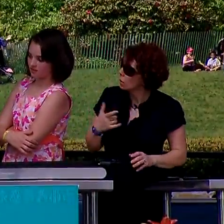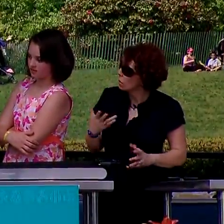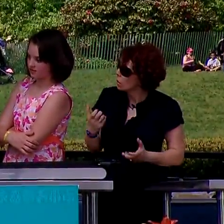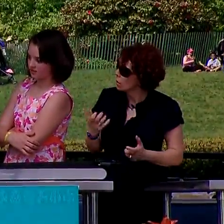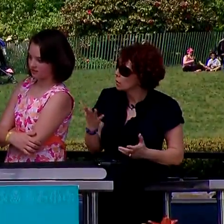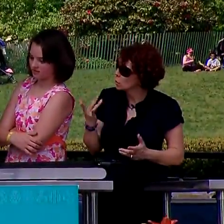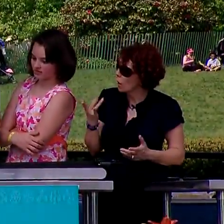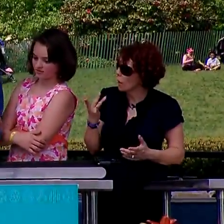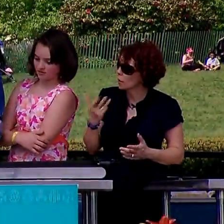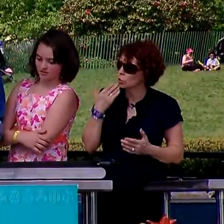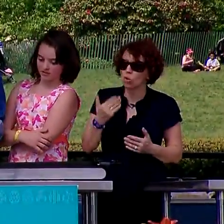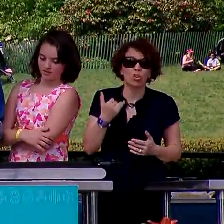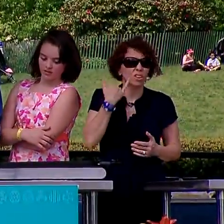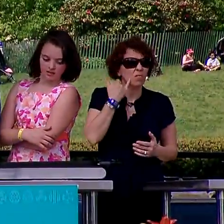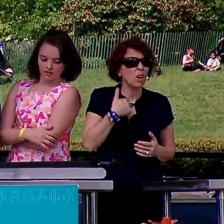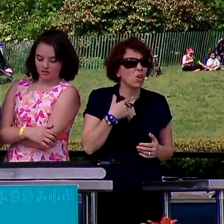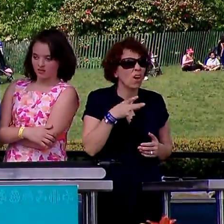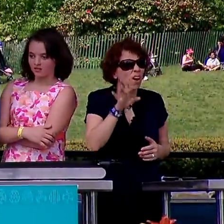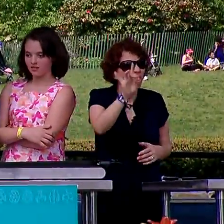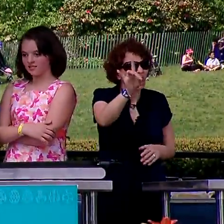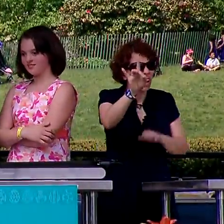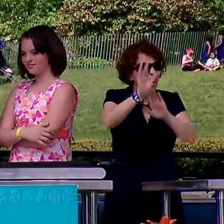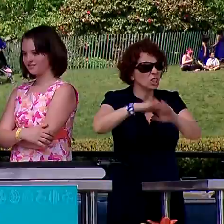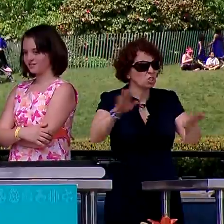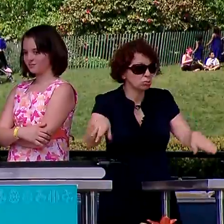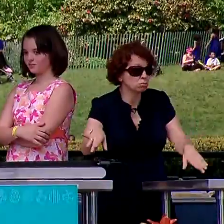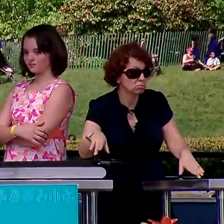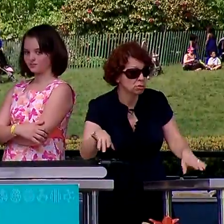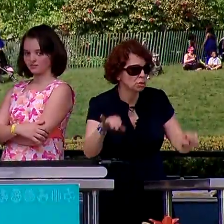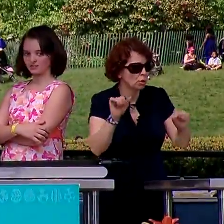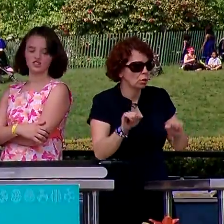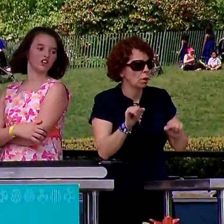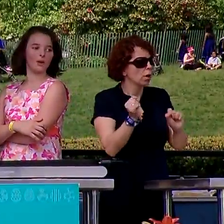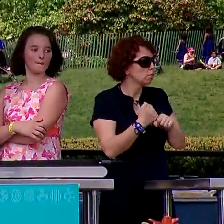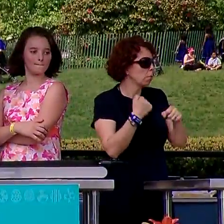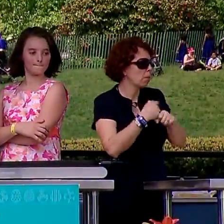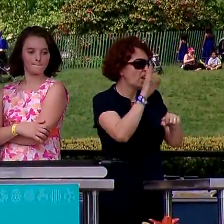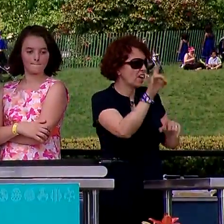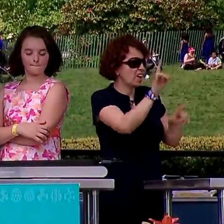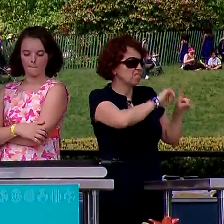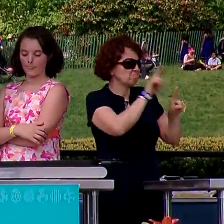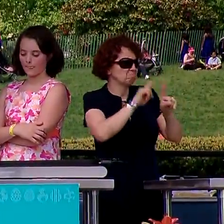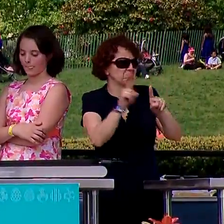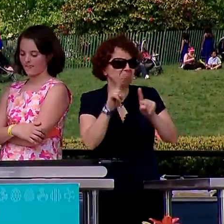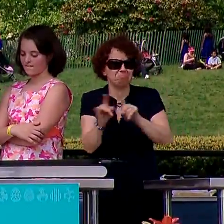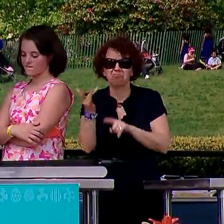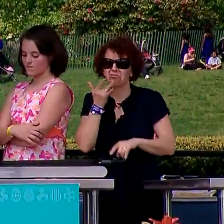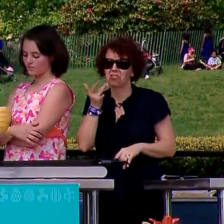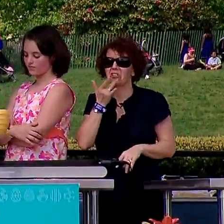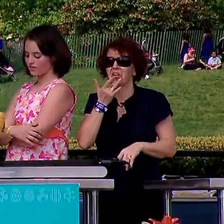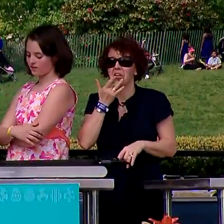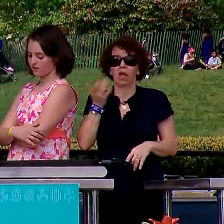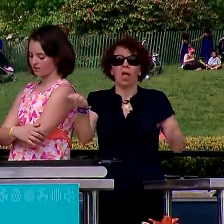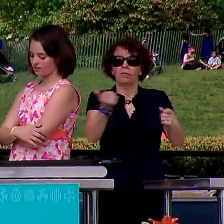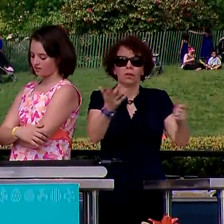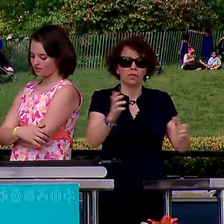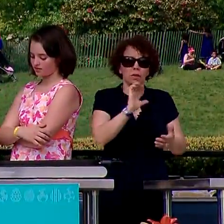because if you have eight kids, you can make eight different kinds of quesadillas, right? You just have the stuff out here so they get to pick.